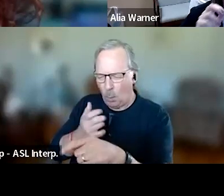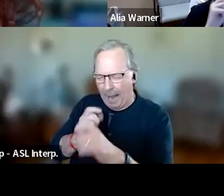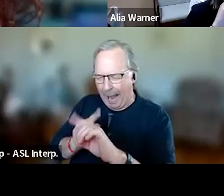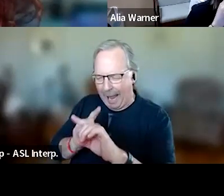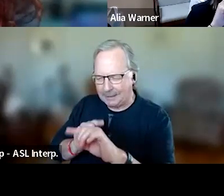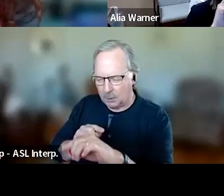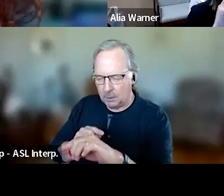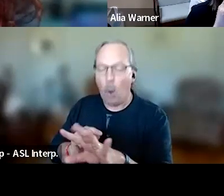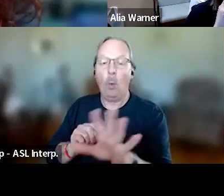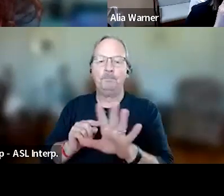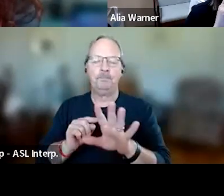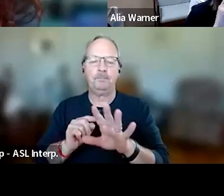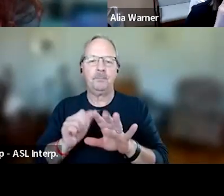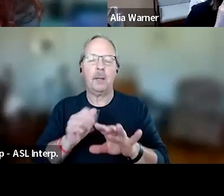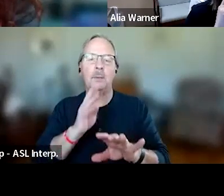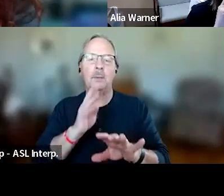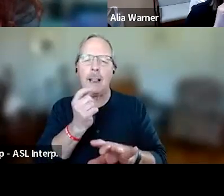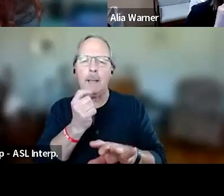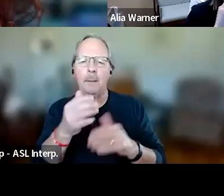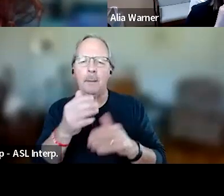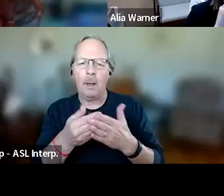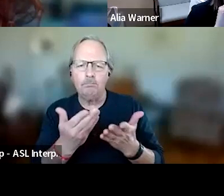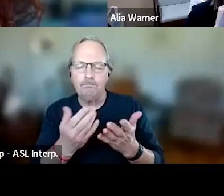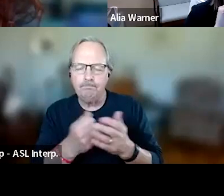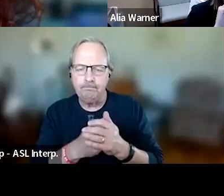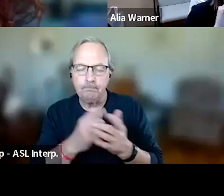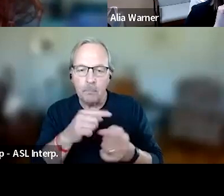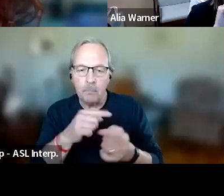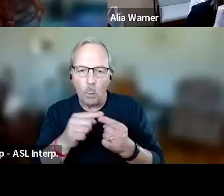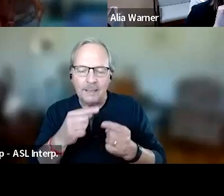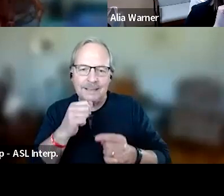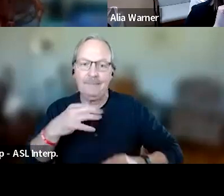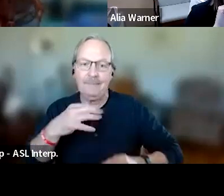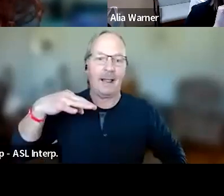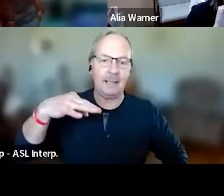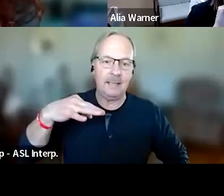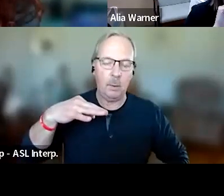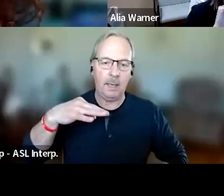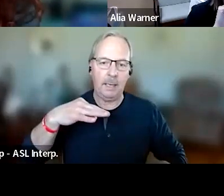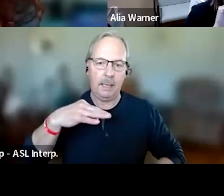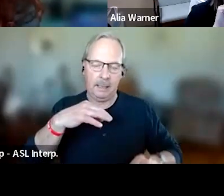Oh, can we speak a little bit to when involuntary admission is appropriate?